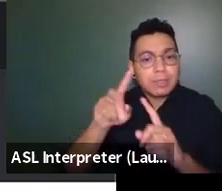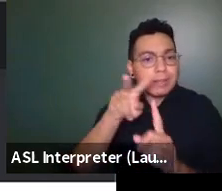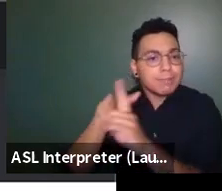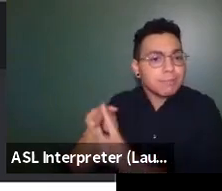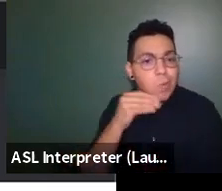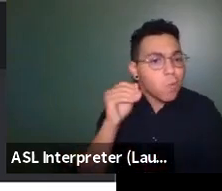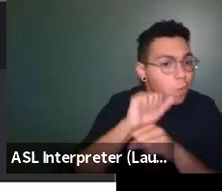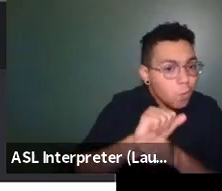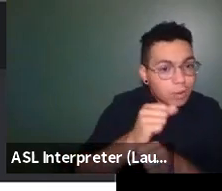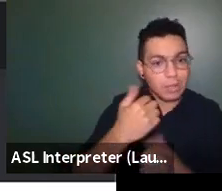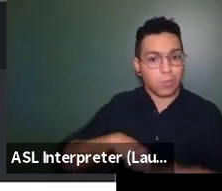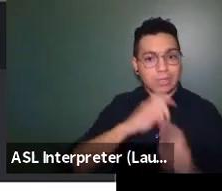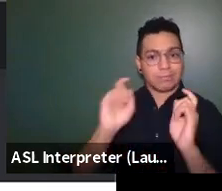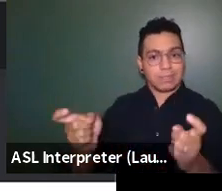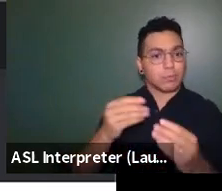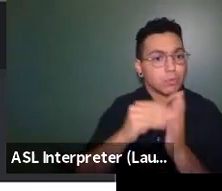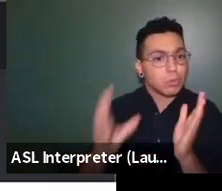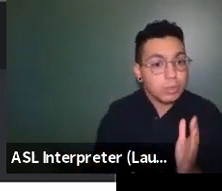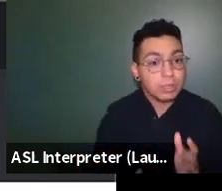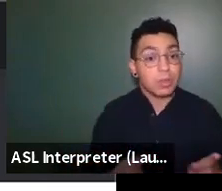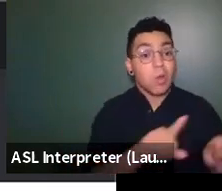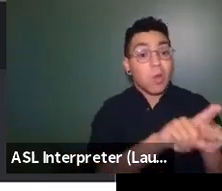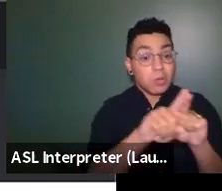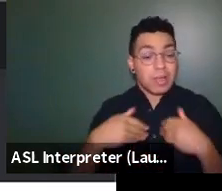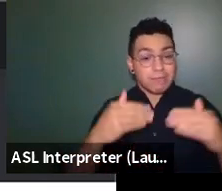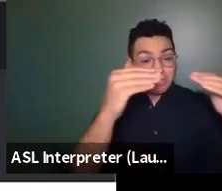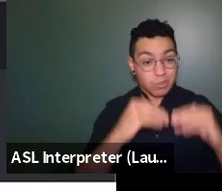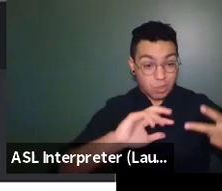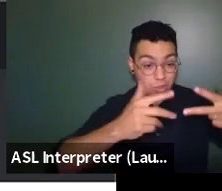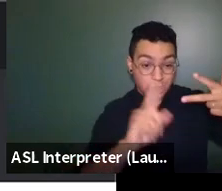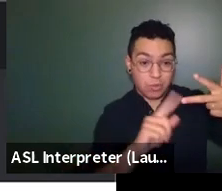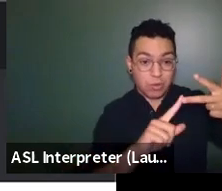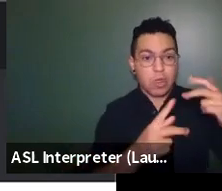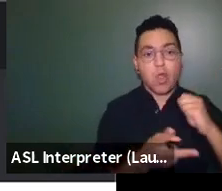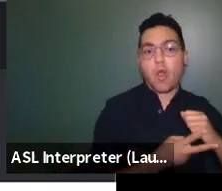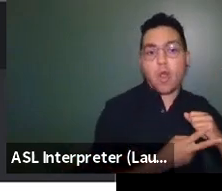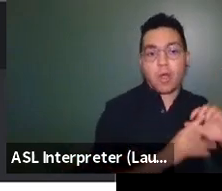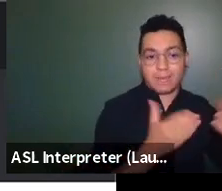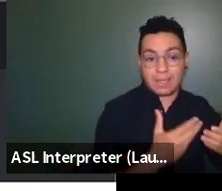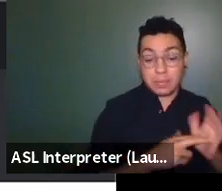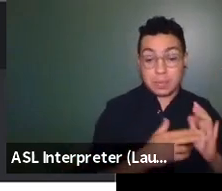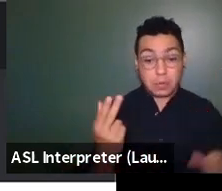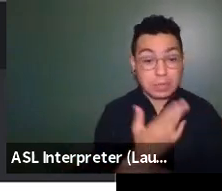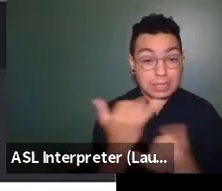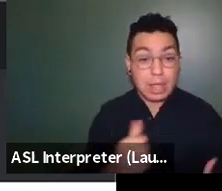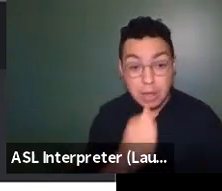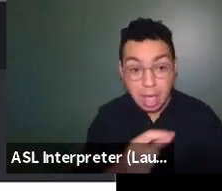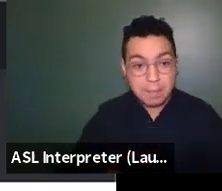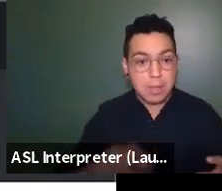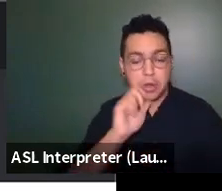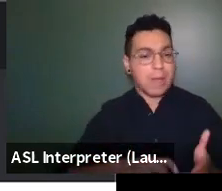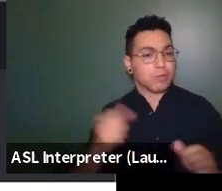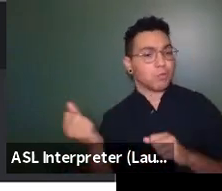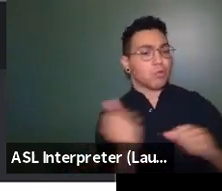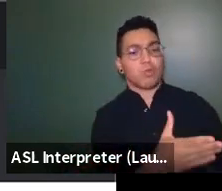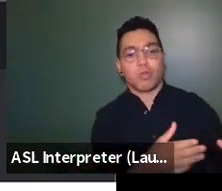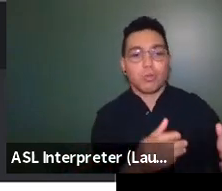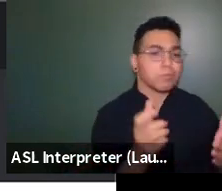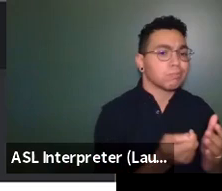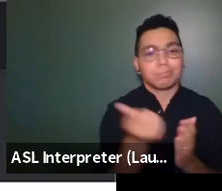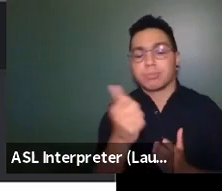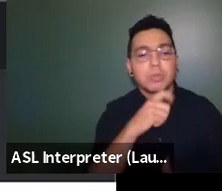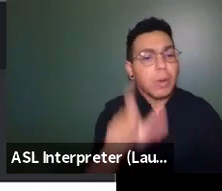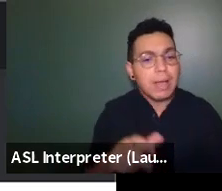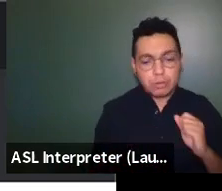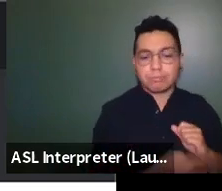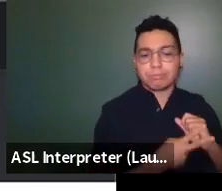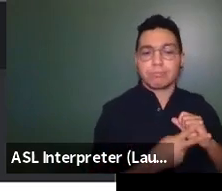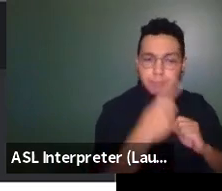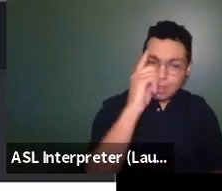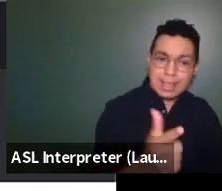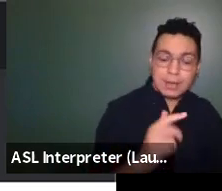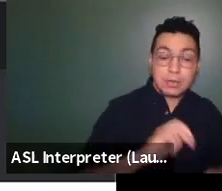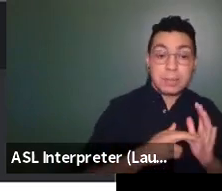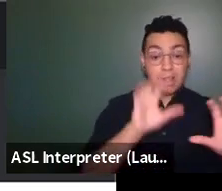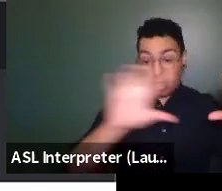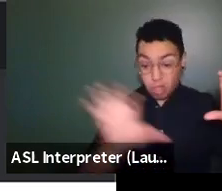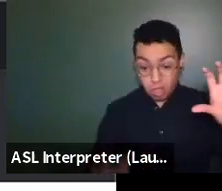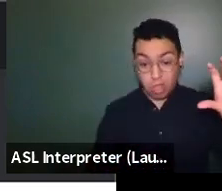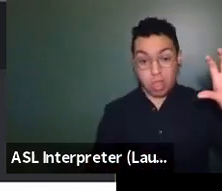ESD 112 - Katherine Livick: There's also a space for our archived classes which are classes that are in current use. They don't have to be trashed or thrown away yet. We just put them in the archive. So they're not cluttering up our current workspace.